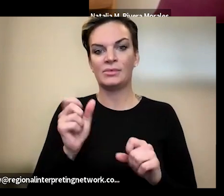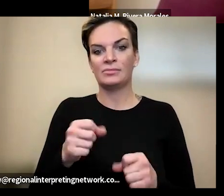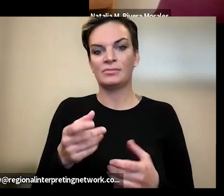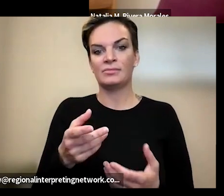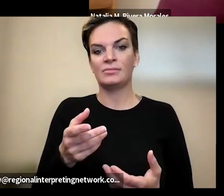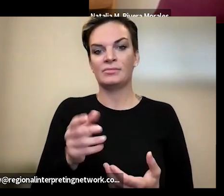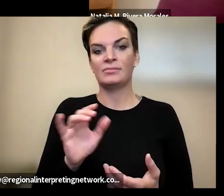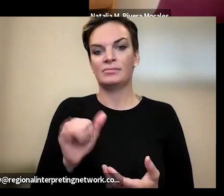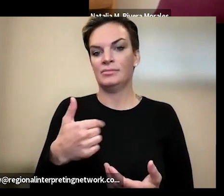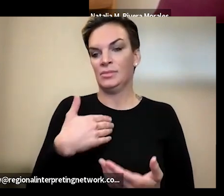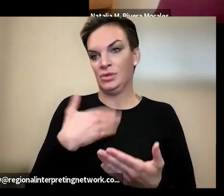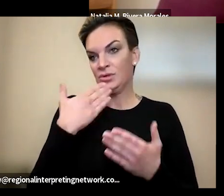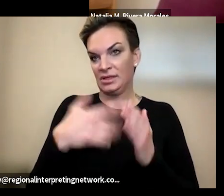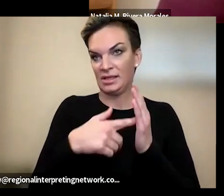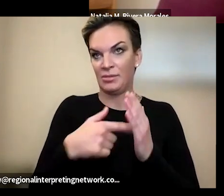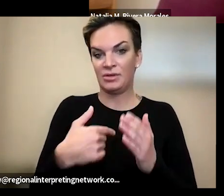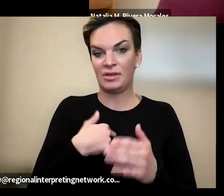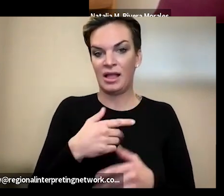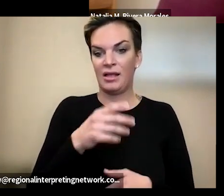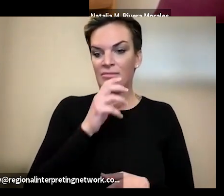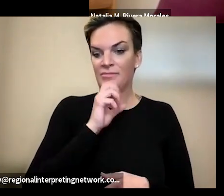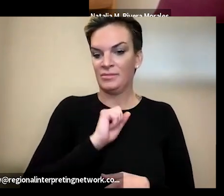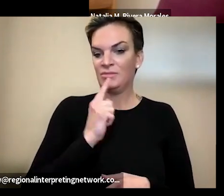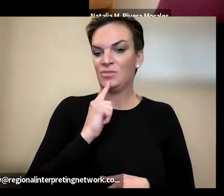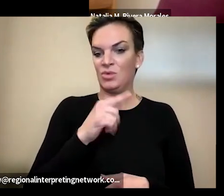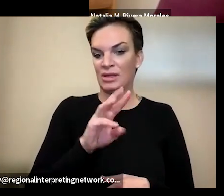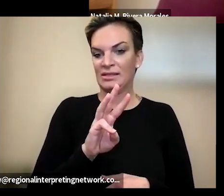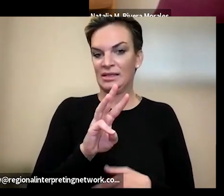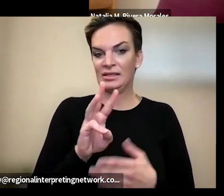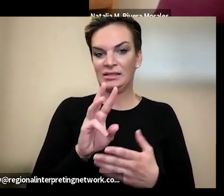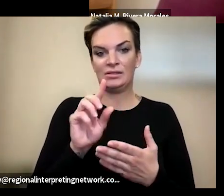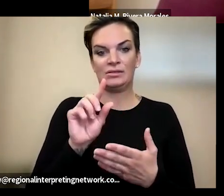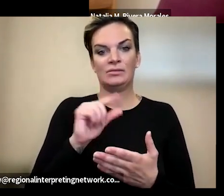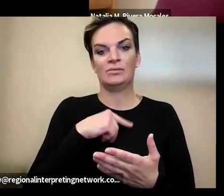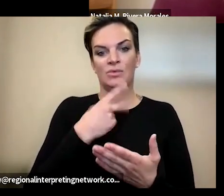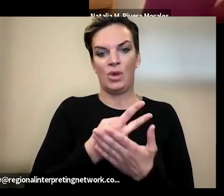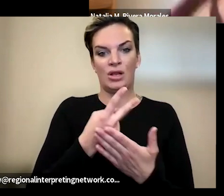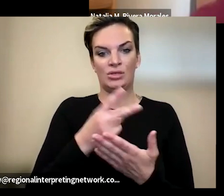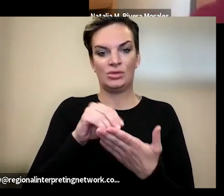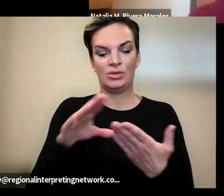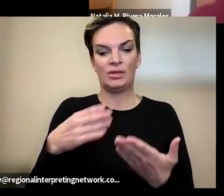use myself as an example. I was a 26-year-old graduate student. I had crappy health insurance.